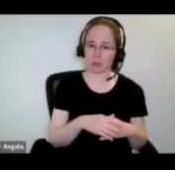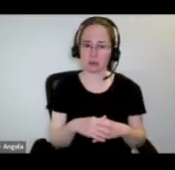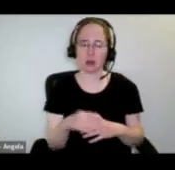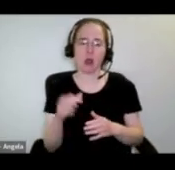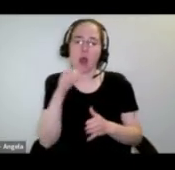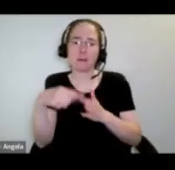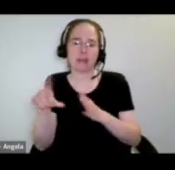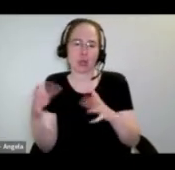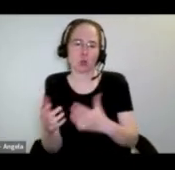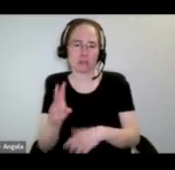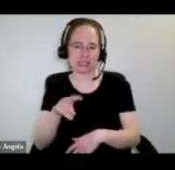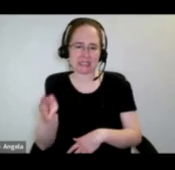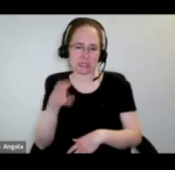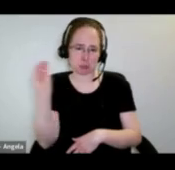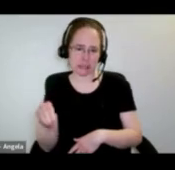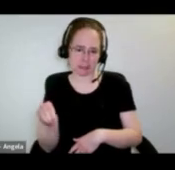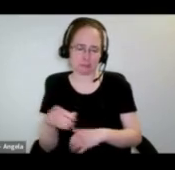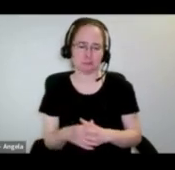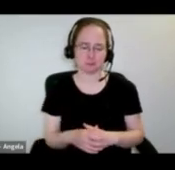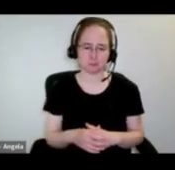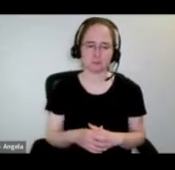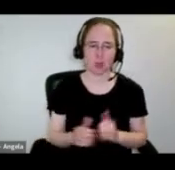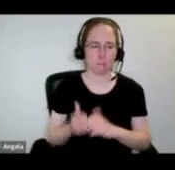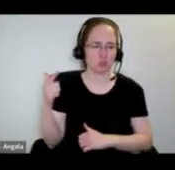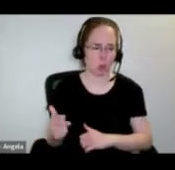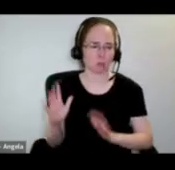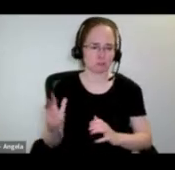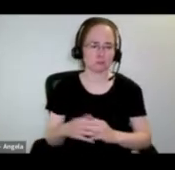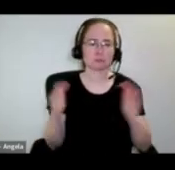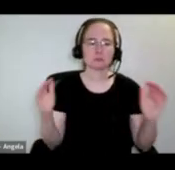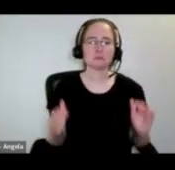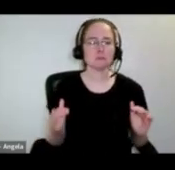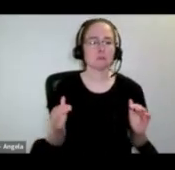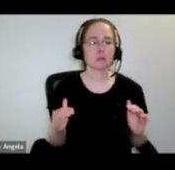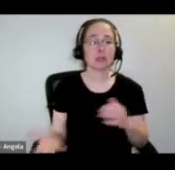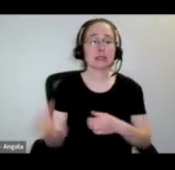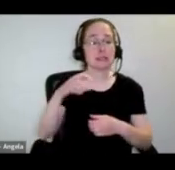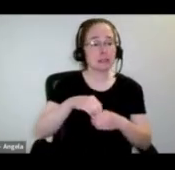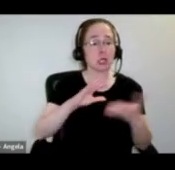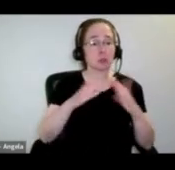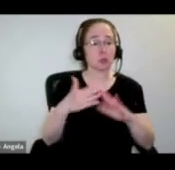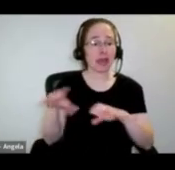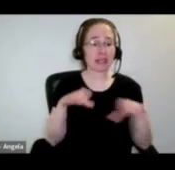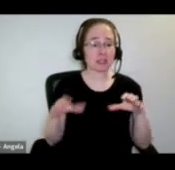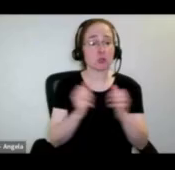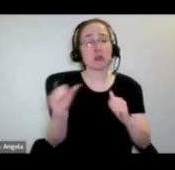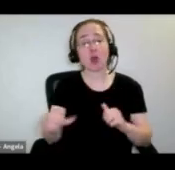Lindsay: A little bit lower for paid staff, 76%, and then that unpaid group is 66%, the lowest there.